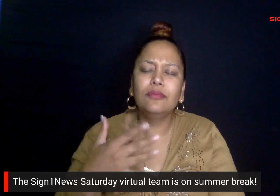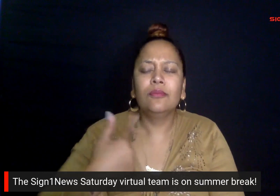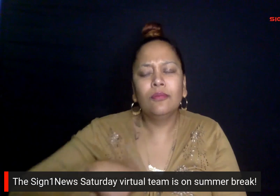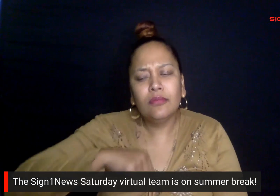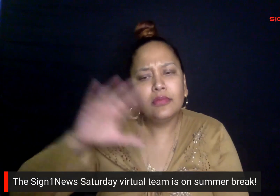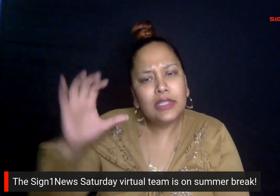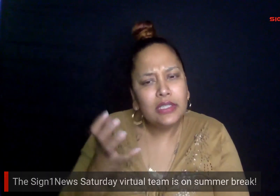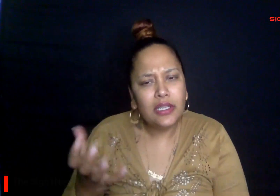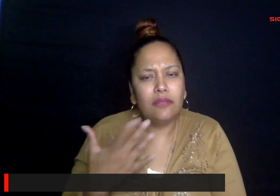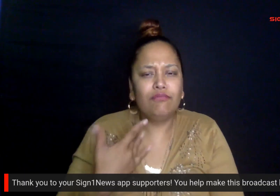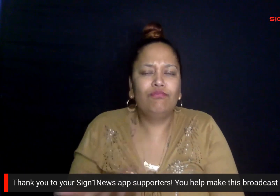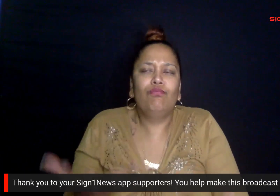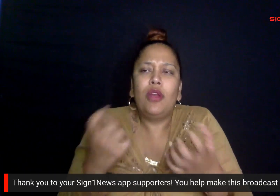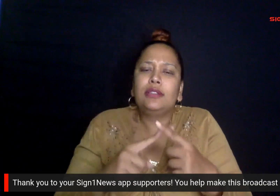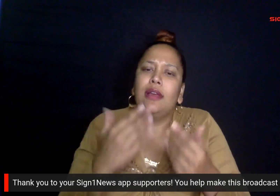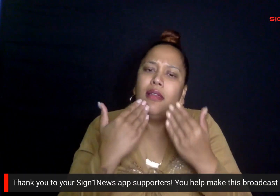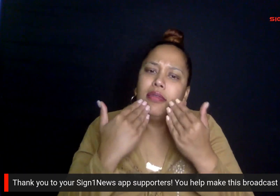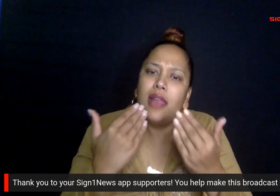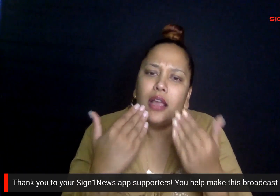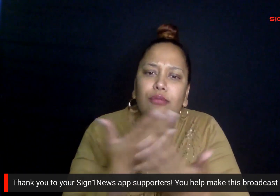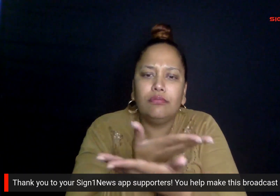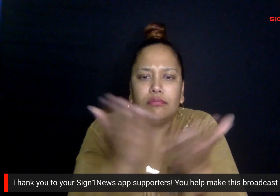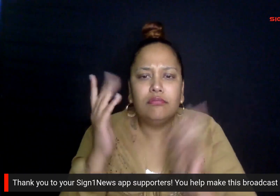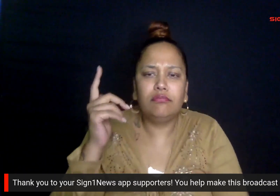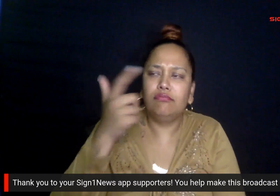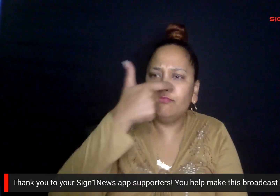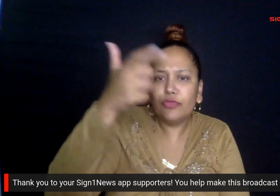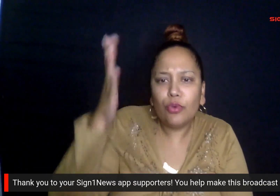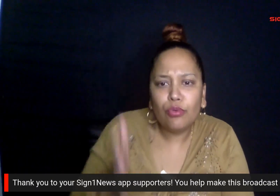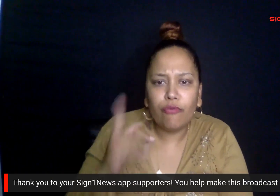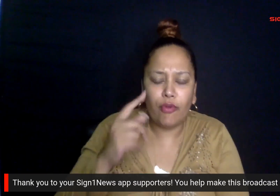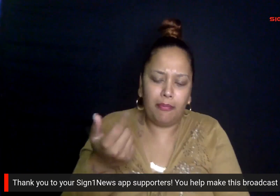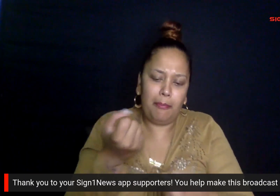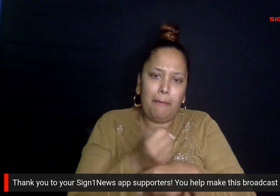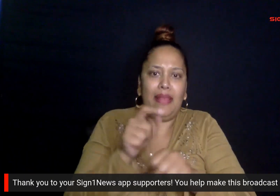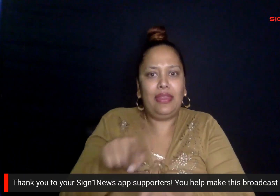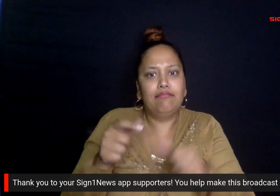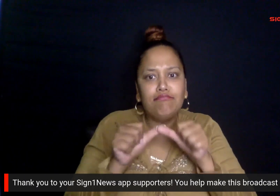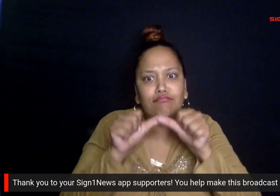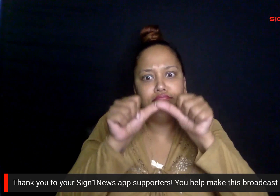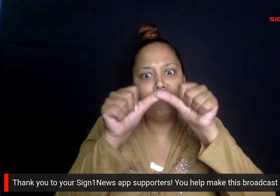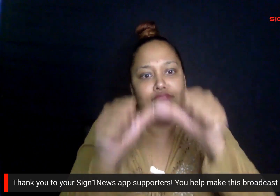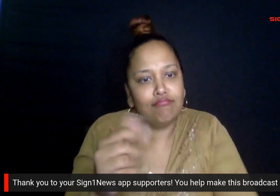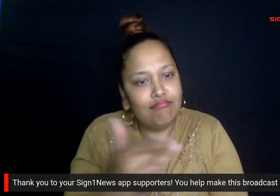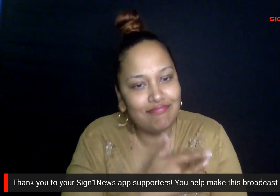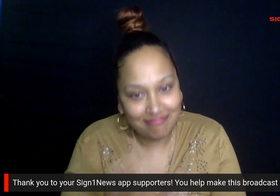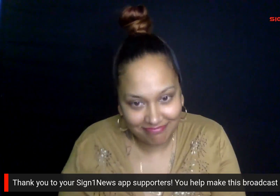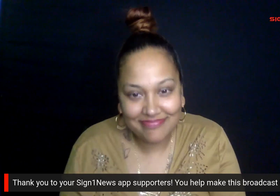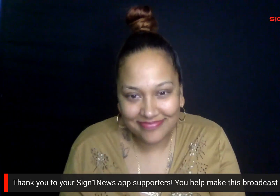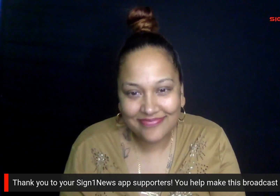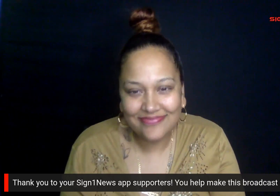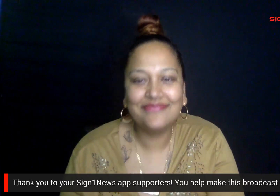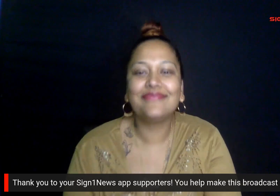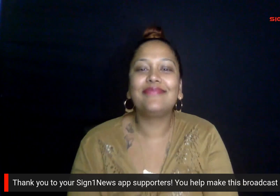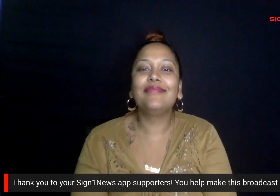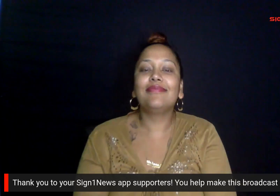for the summer we will see you again in the fall a big thank you to our Sign1News app